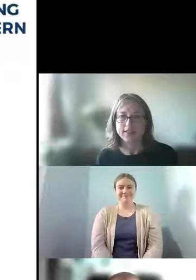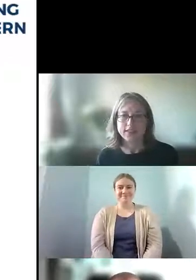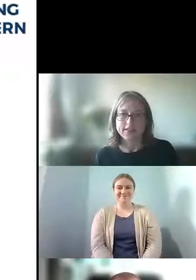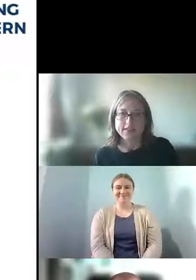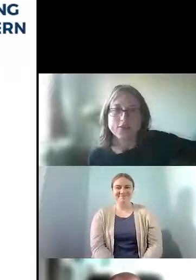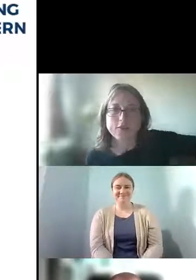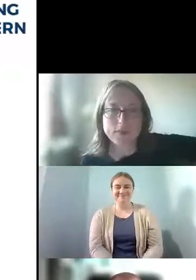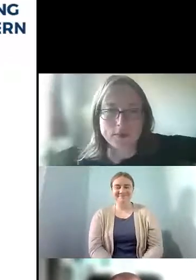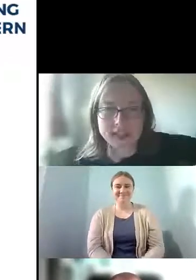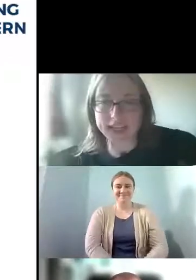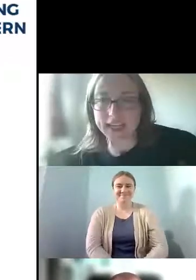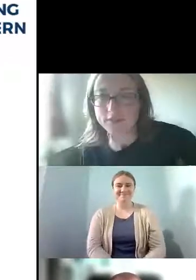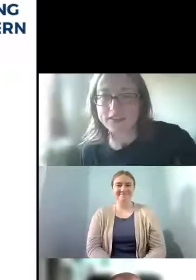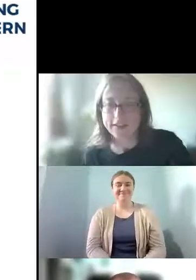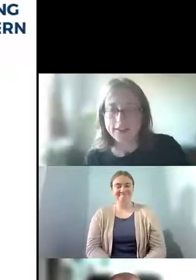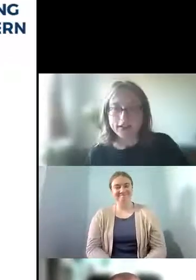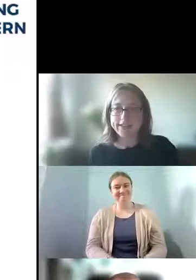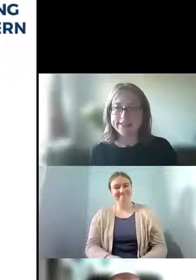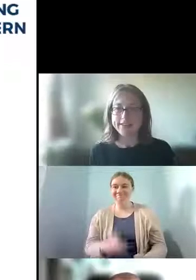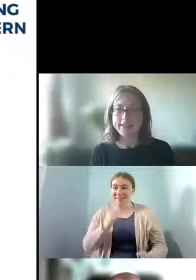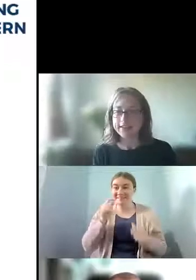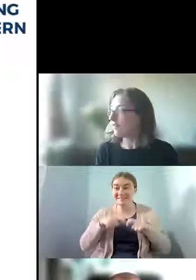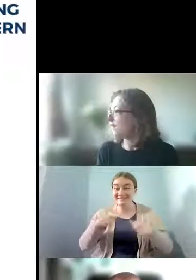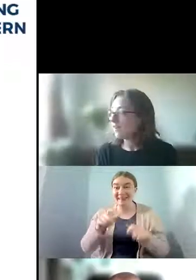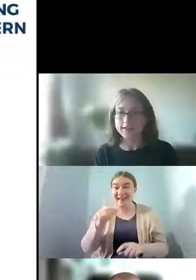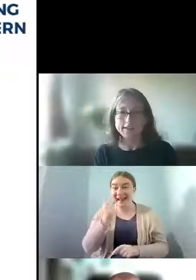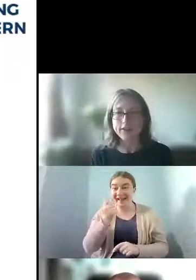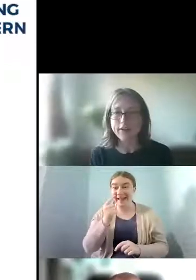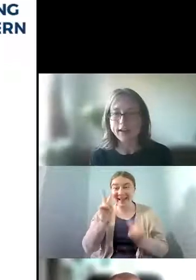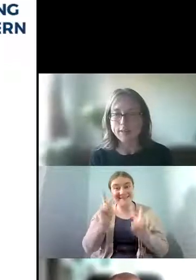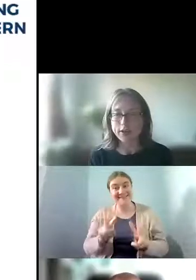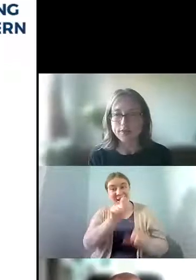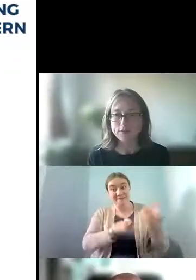still people ticking in which is lovely it's nice sunny evening where i am i hope you've all got the